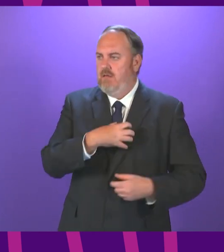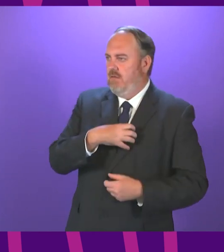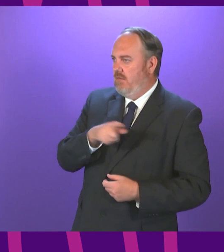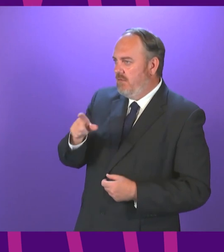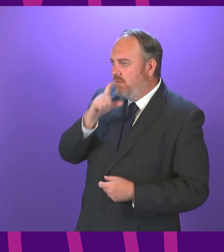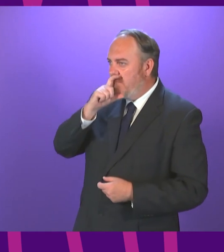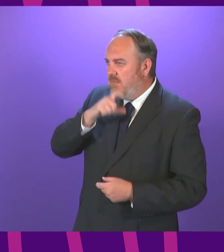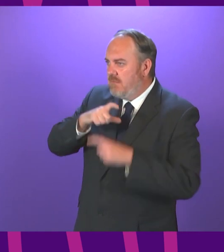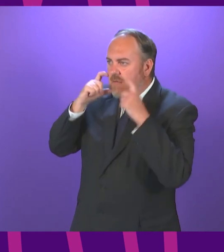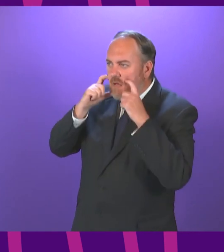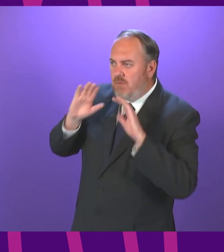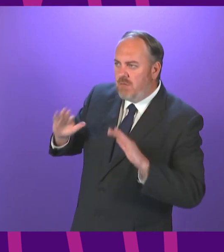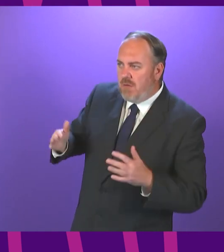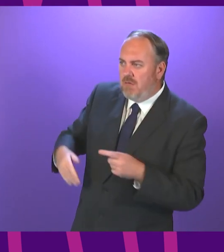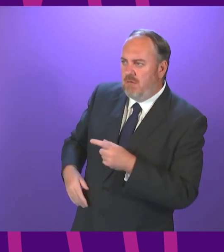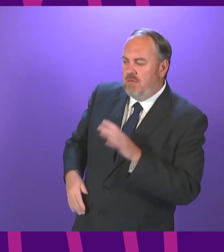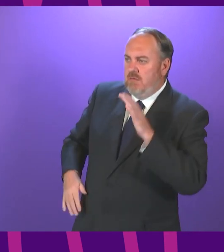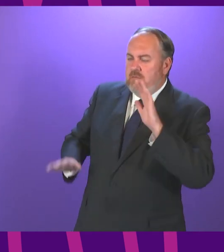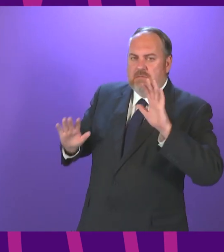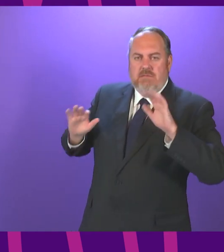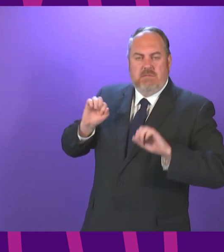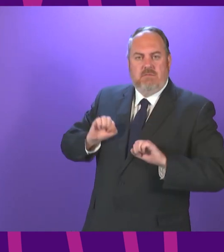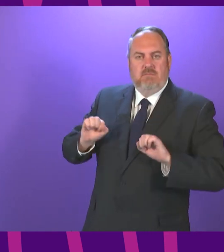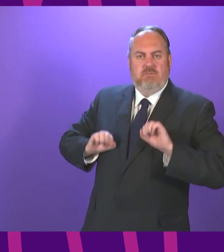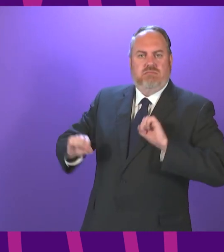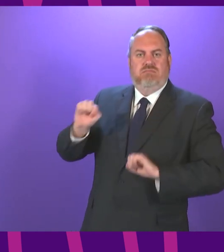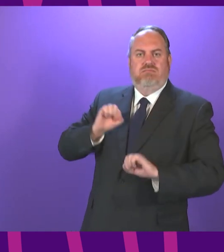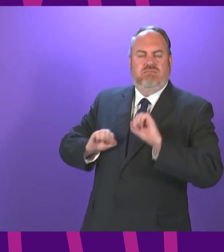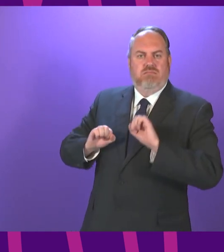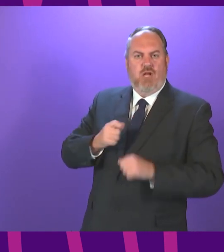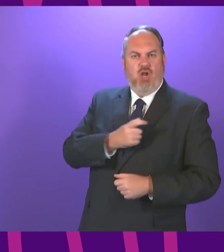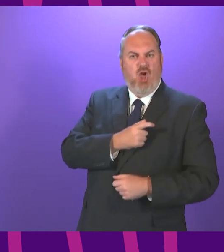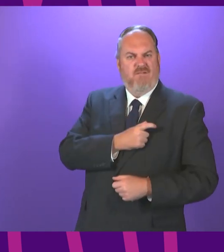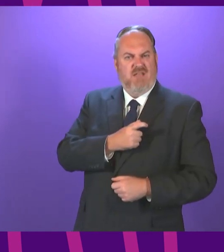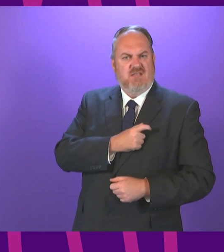be wearing face coverings, we would feel much less confident about going about life normally.